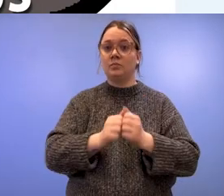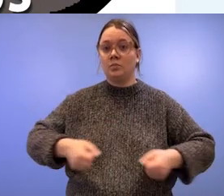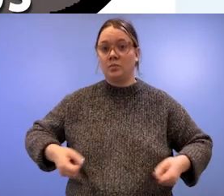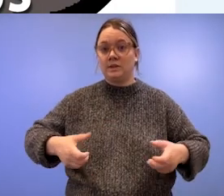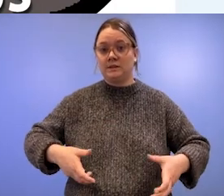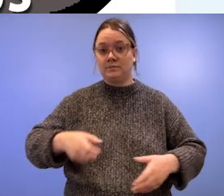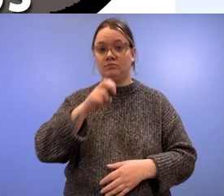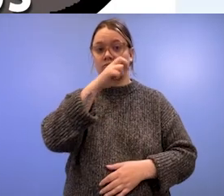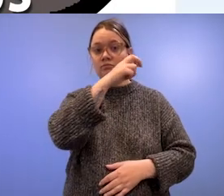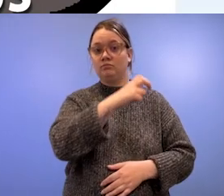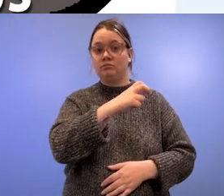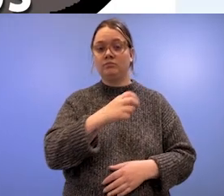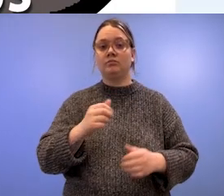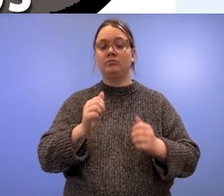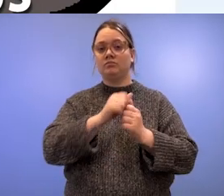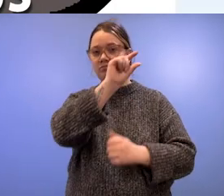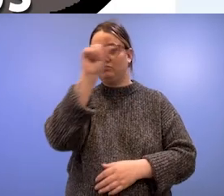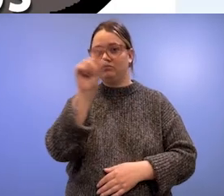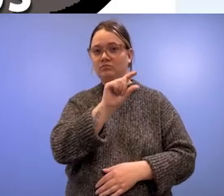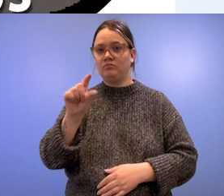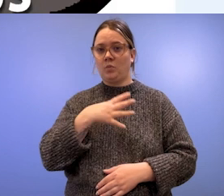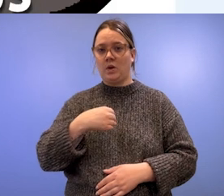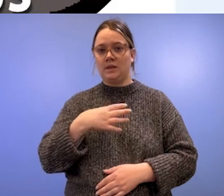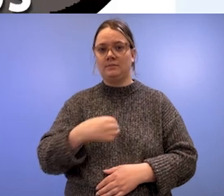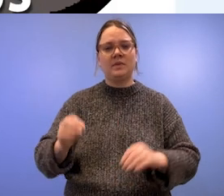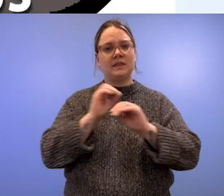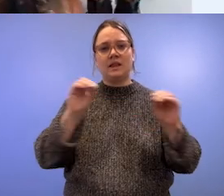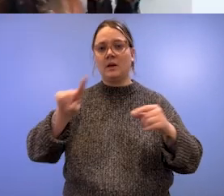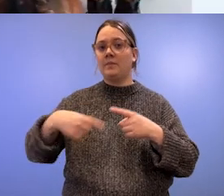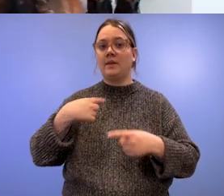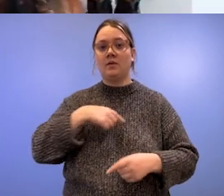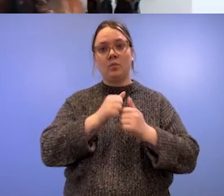and then above that is in white. Lettering. Says nothing about us without us.